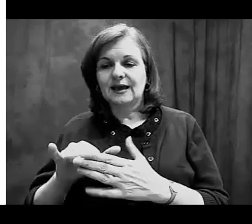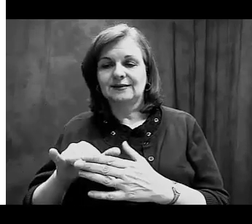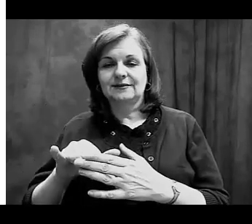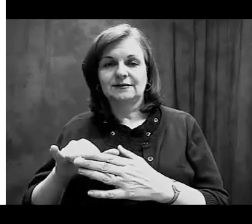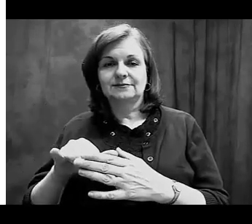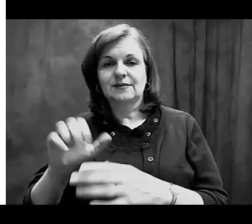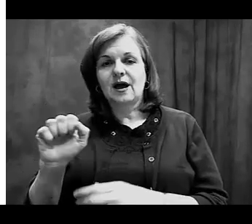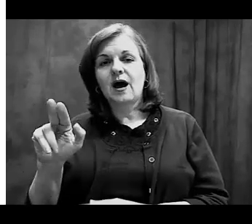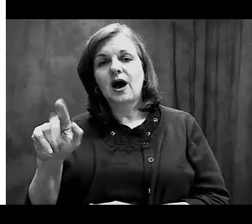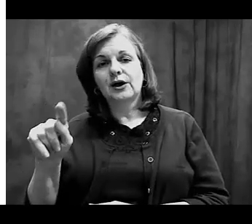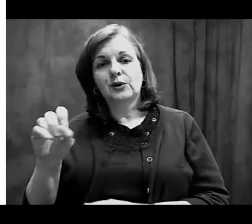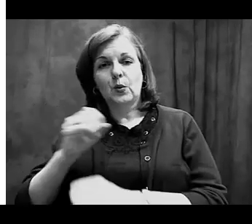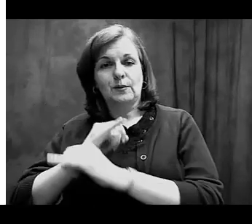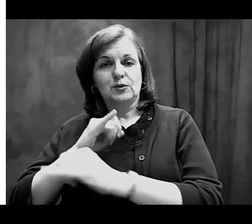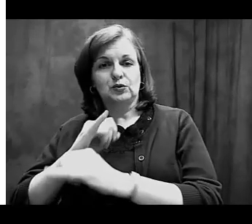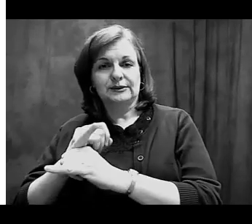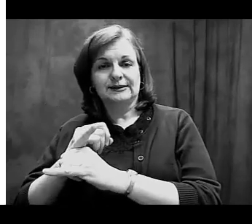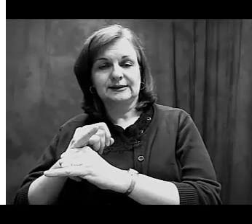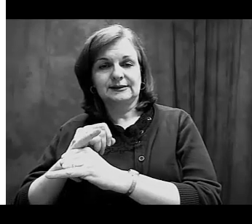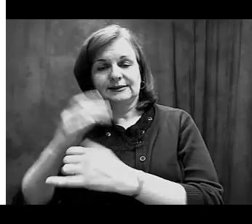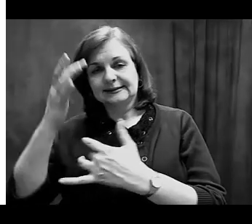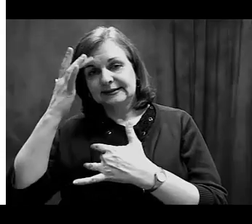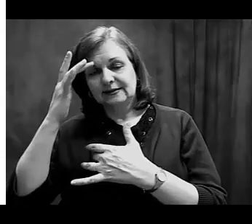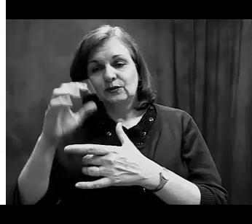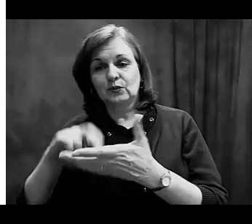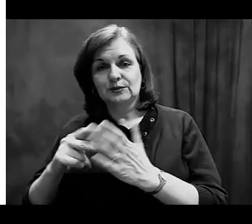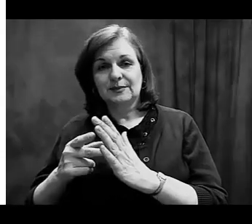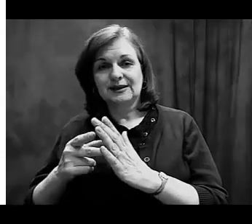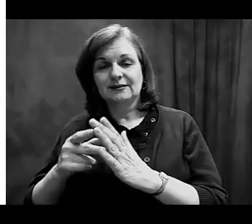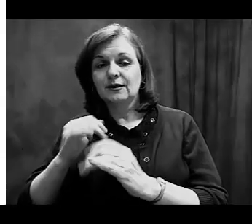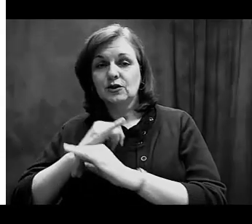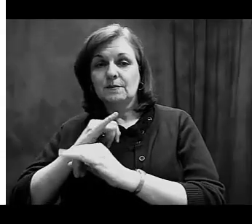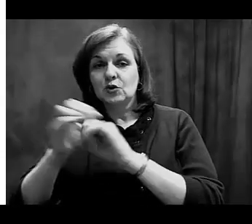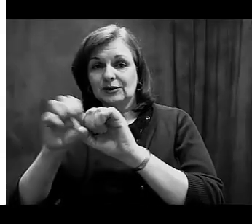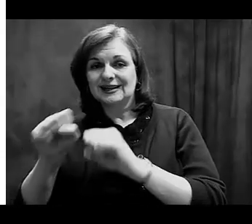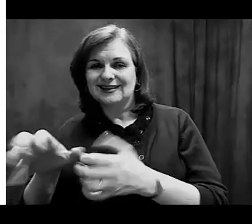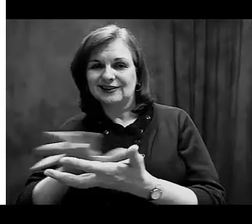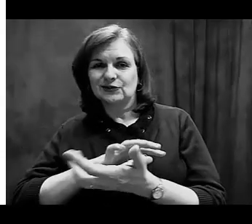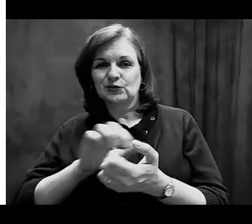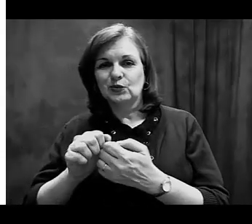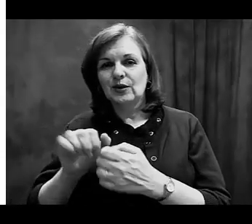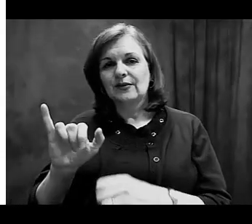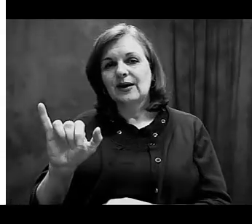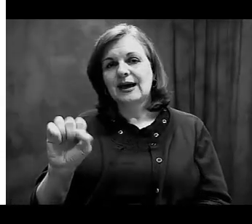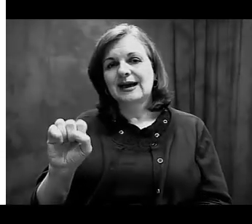where your immune cells attack your islet cells in your pancreas